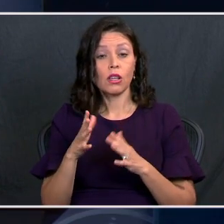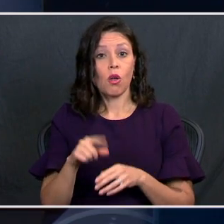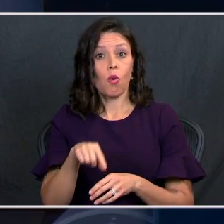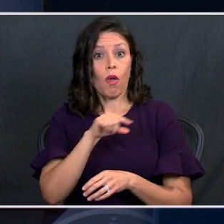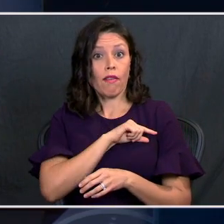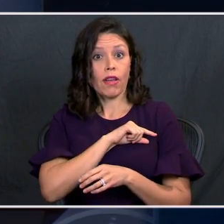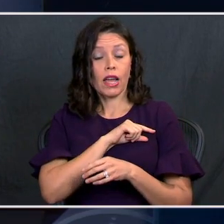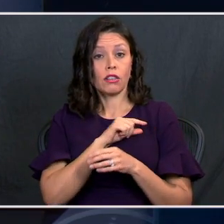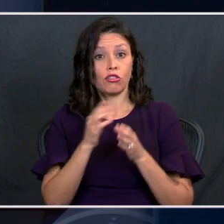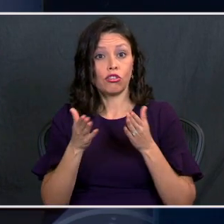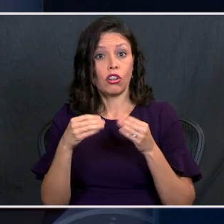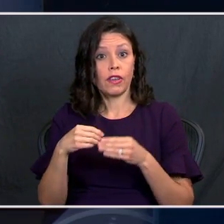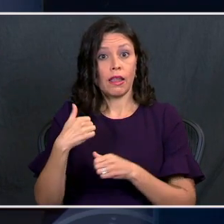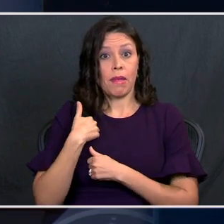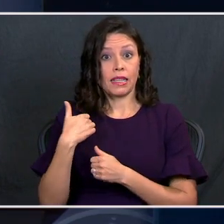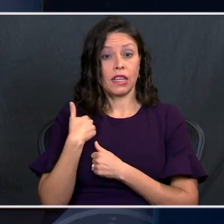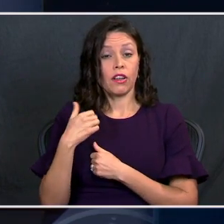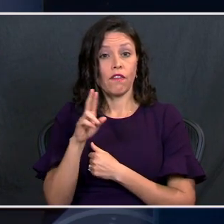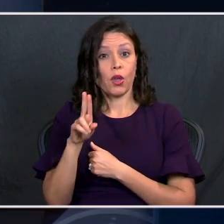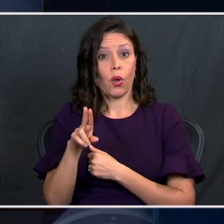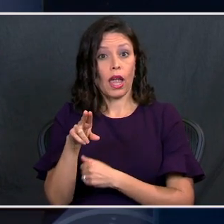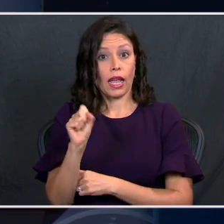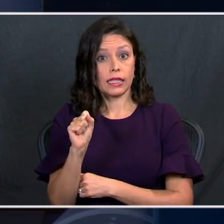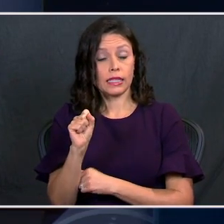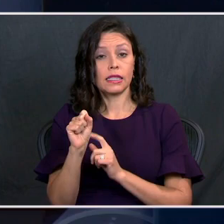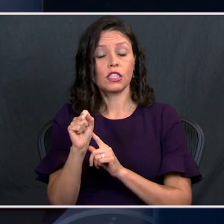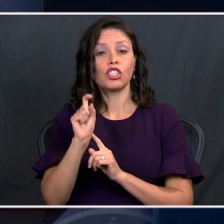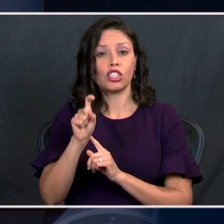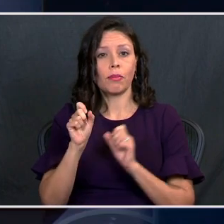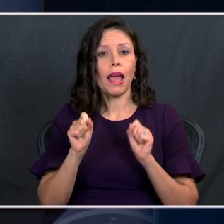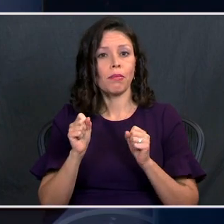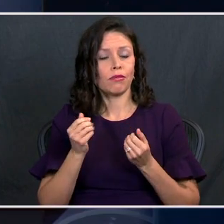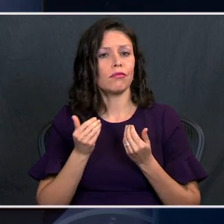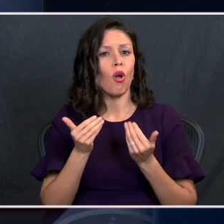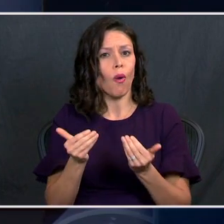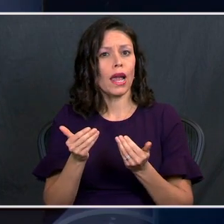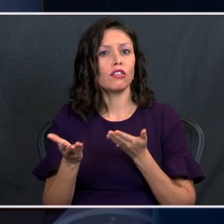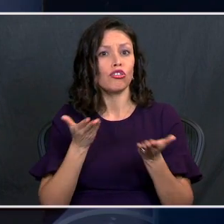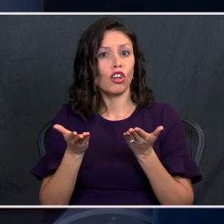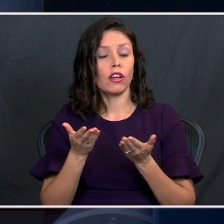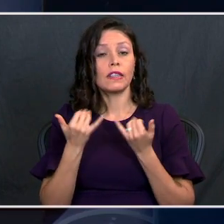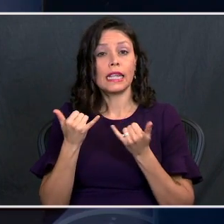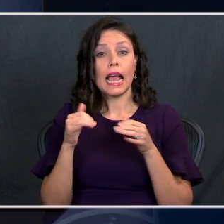to serve in the armed forces of the United States should be able to serve. Today's action revokes